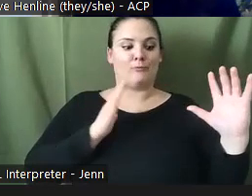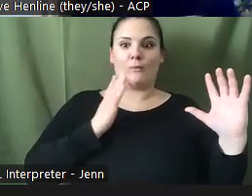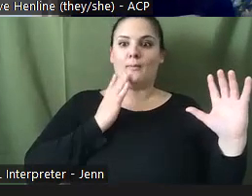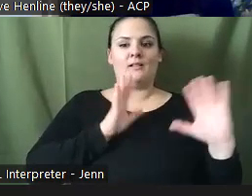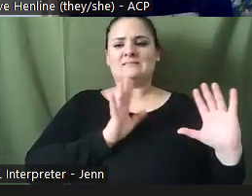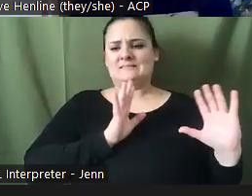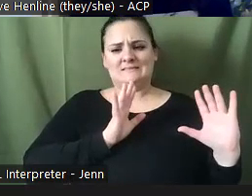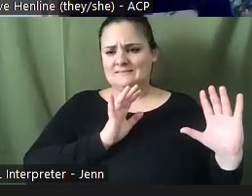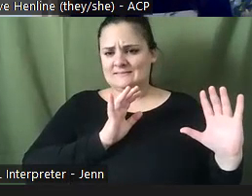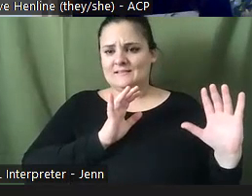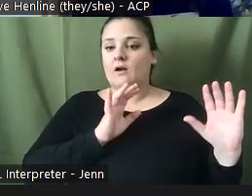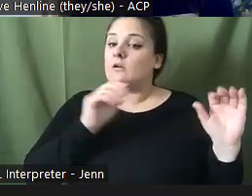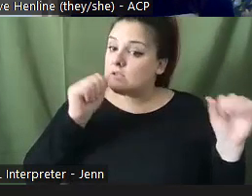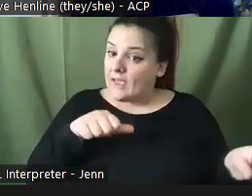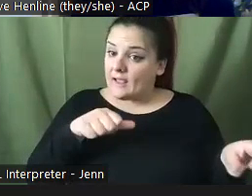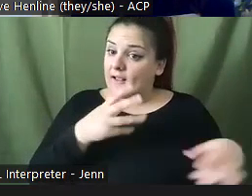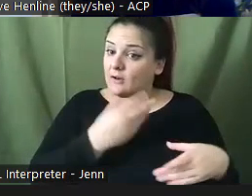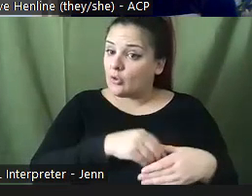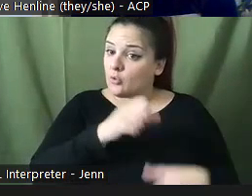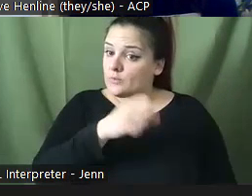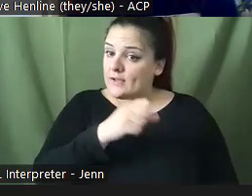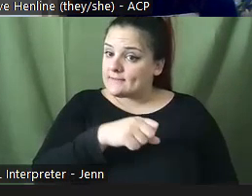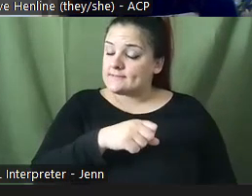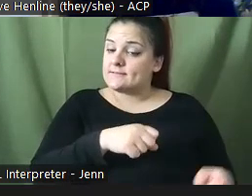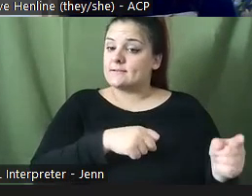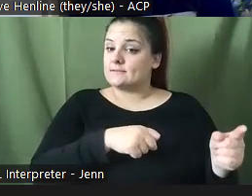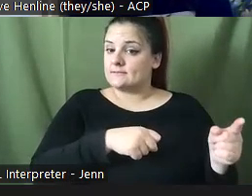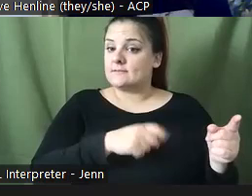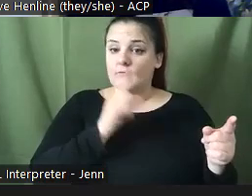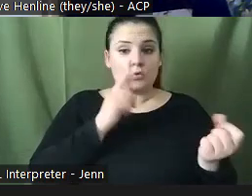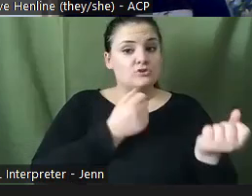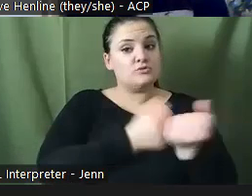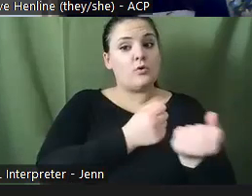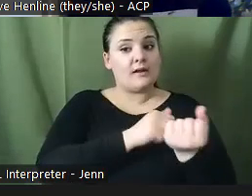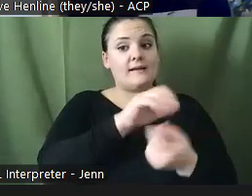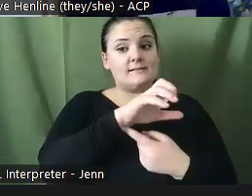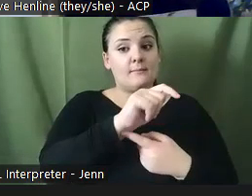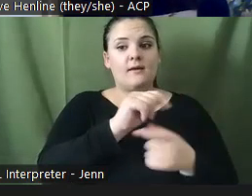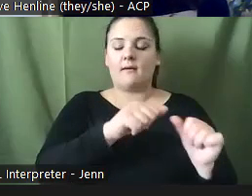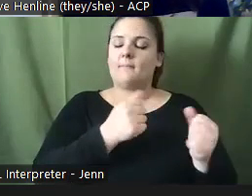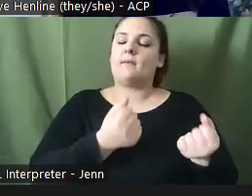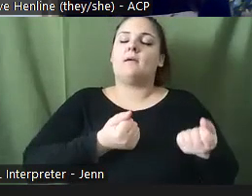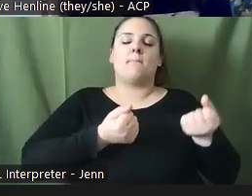It certainly can be. Evidence to support an ACP application can be a number of things.